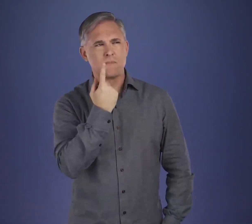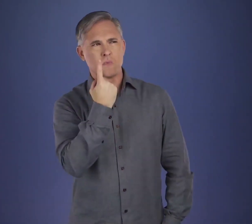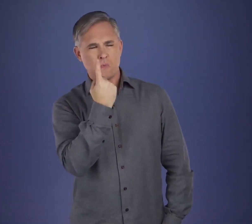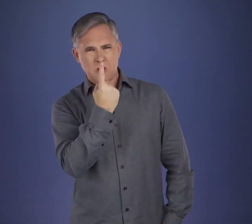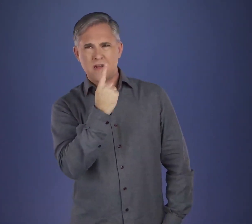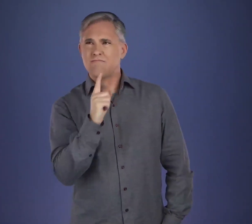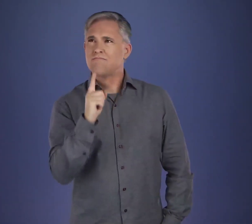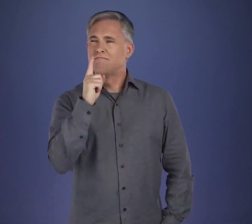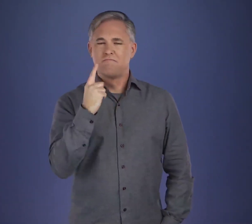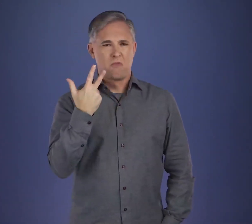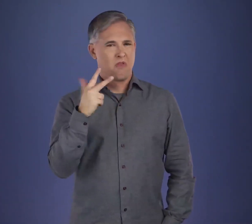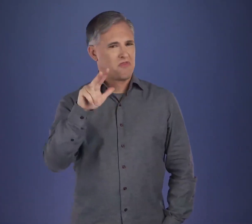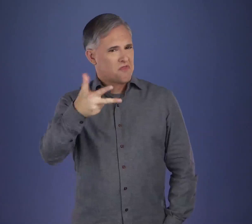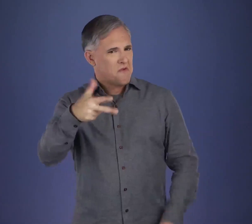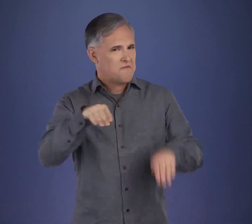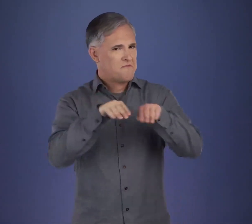who might be a possibility.